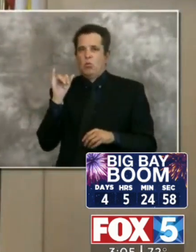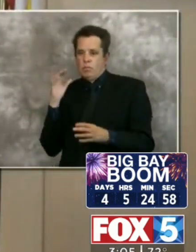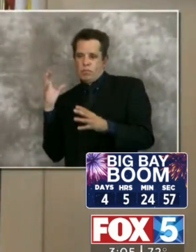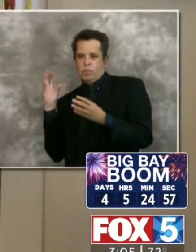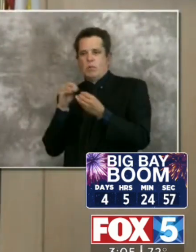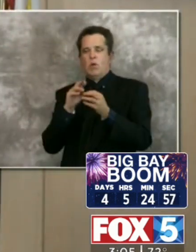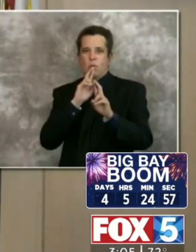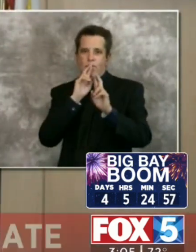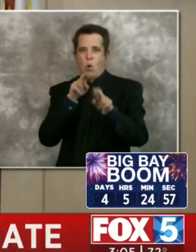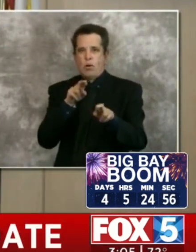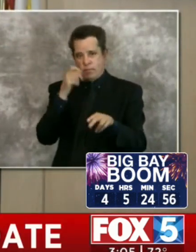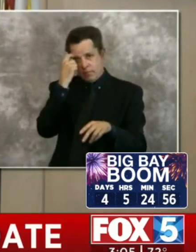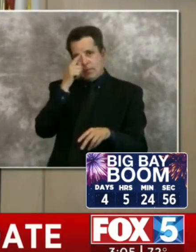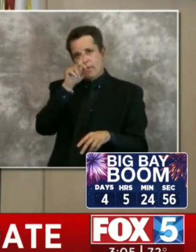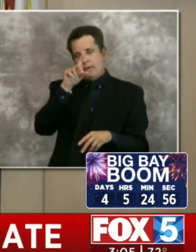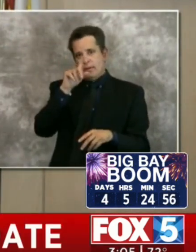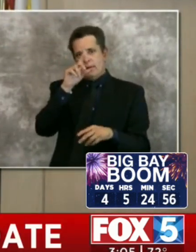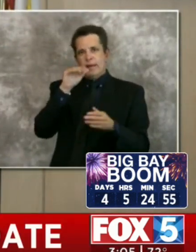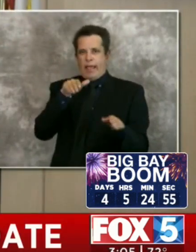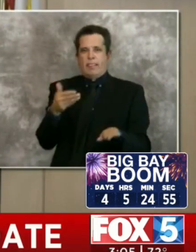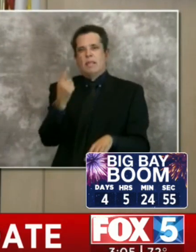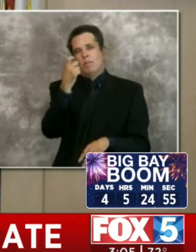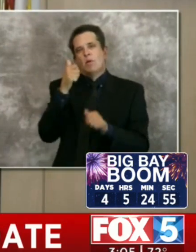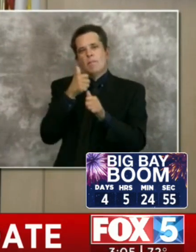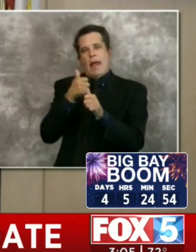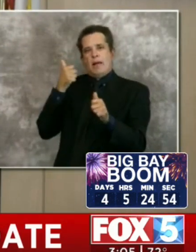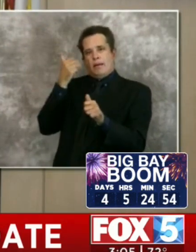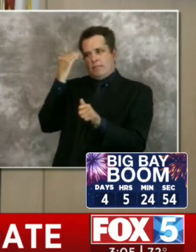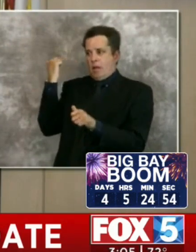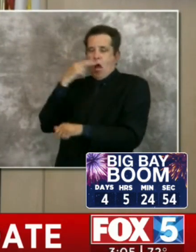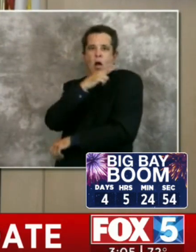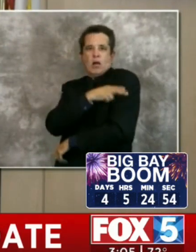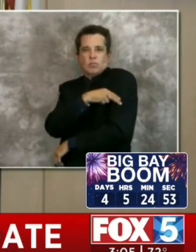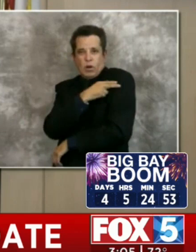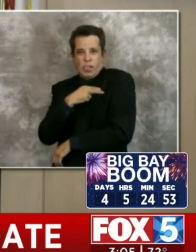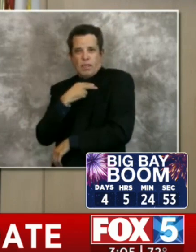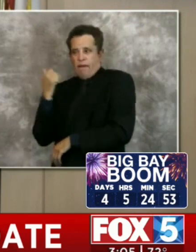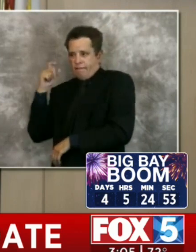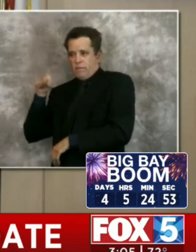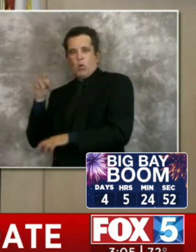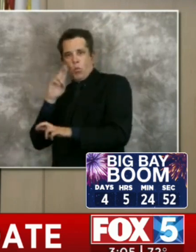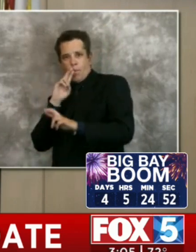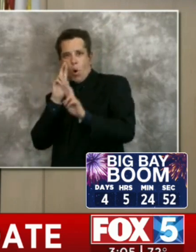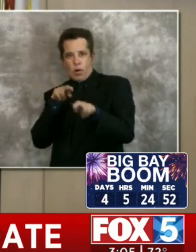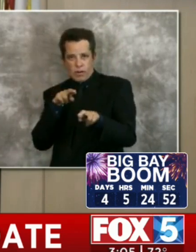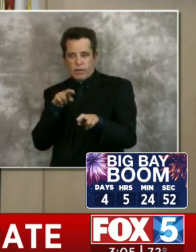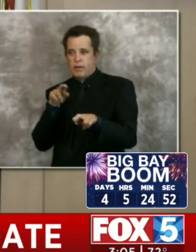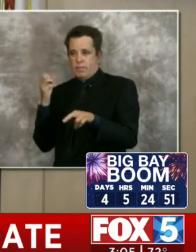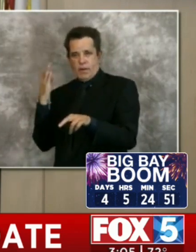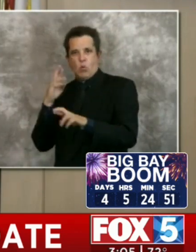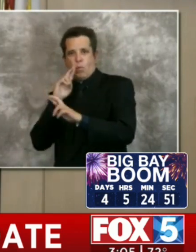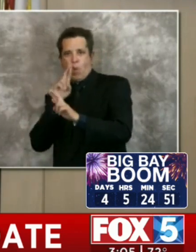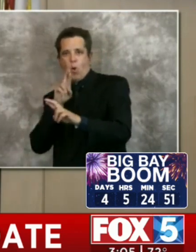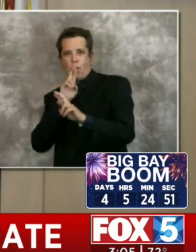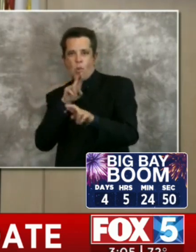OF DEATHS. TO INCREASE EVEN TOMORROW AND ON A THURSDAY. I